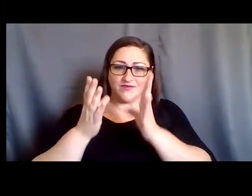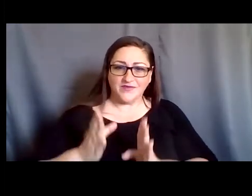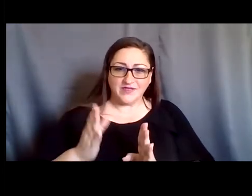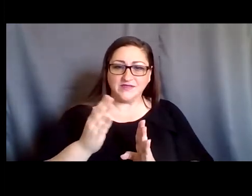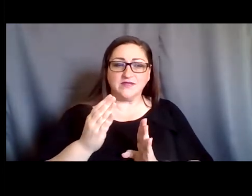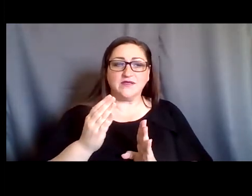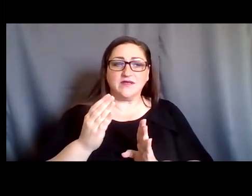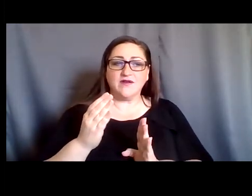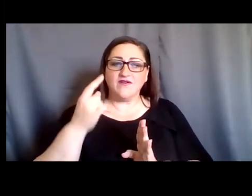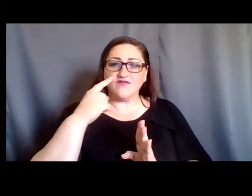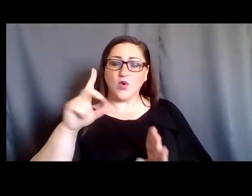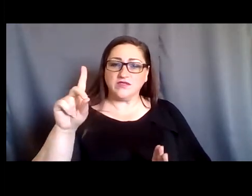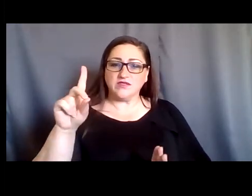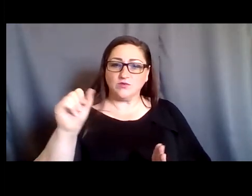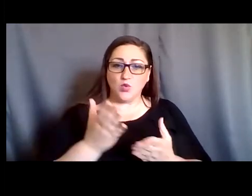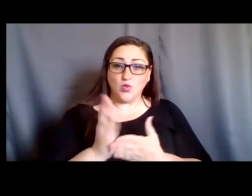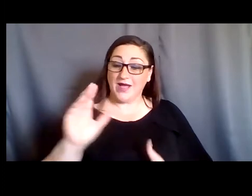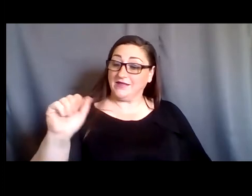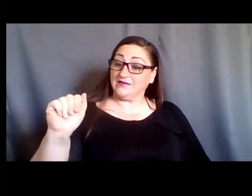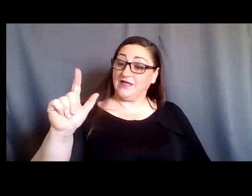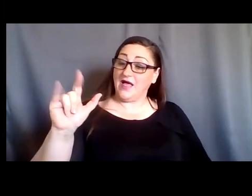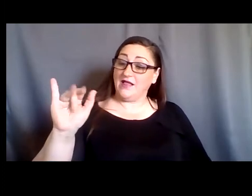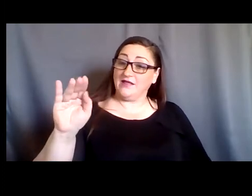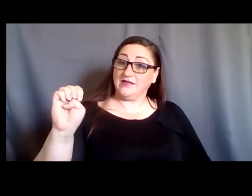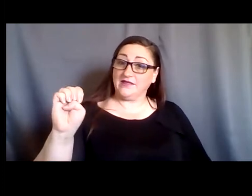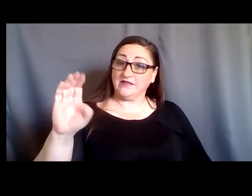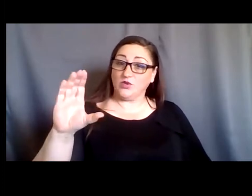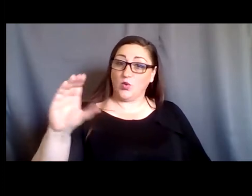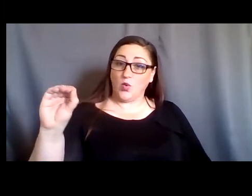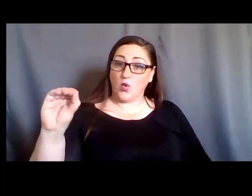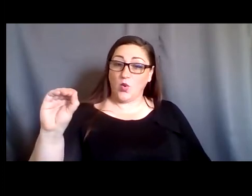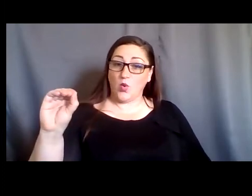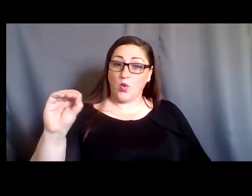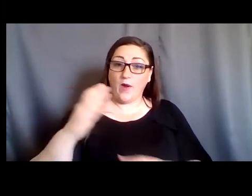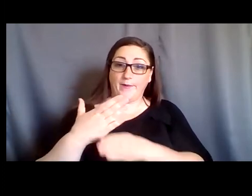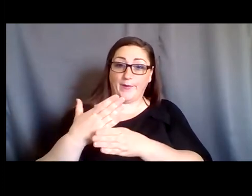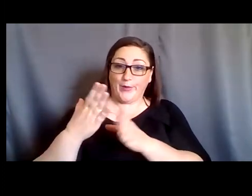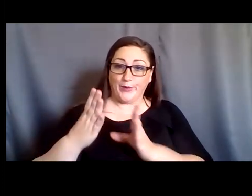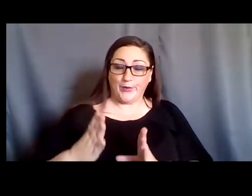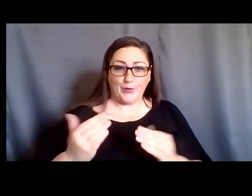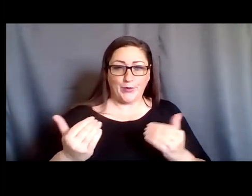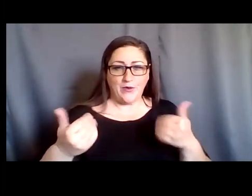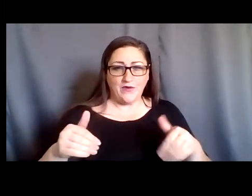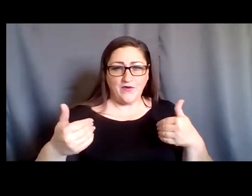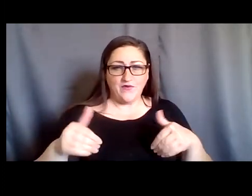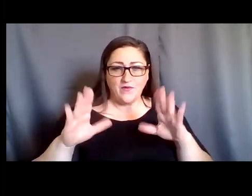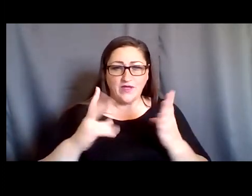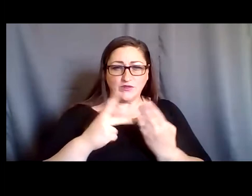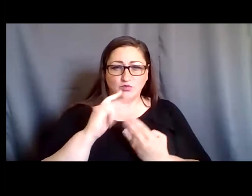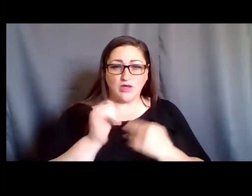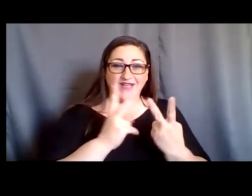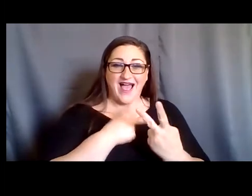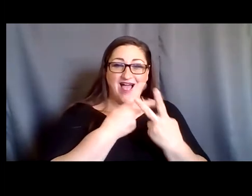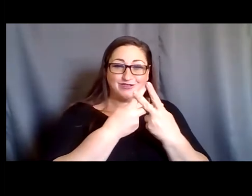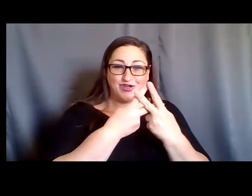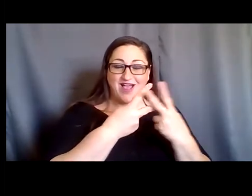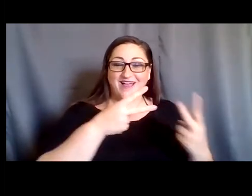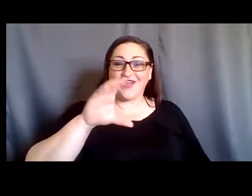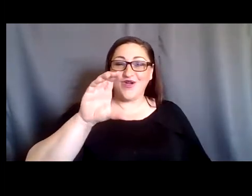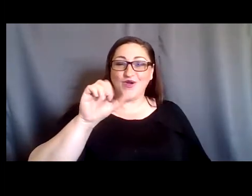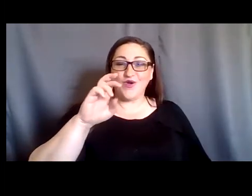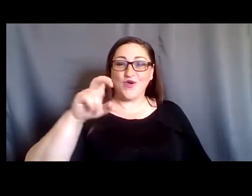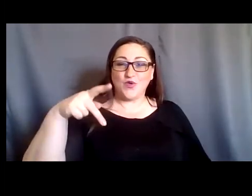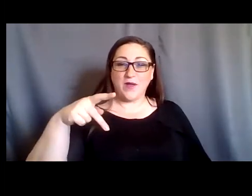Alice is a co-partner of an amazing project, #CripTheVote, a nonpartisan online movement,